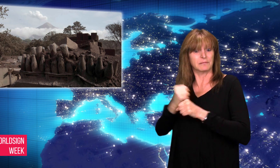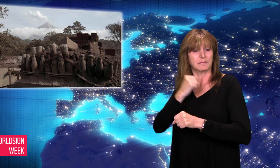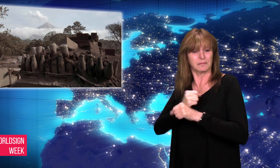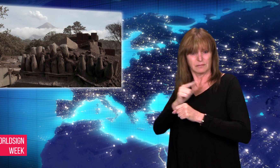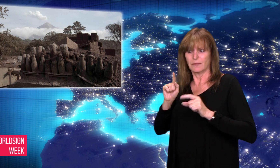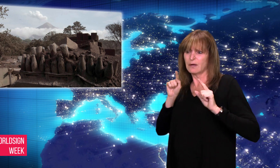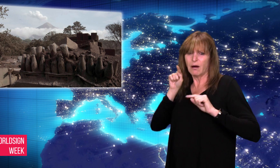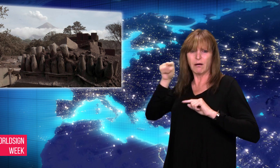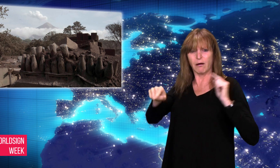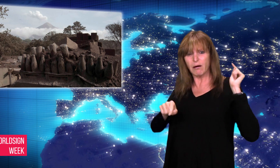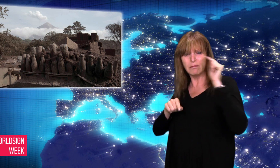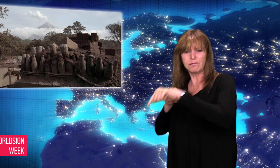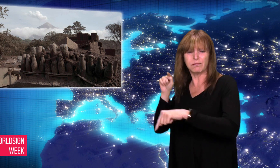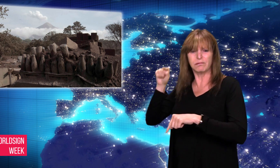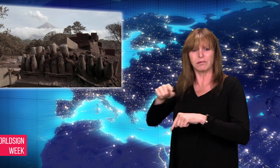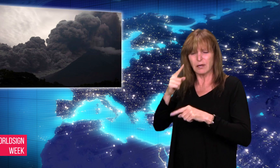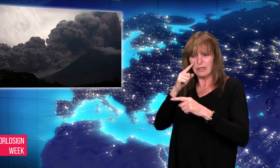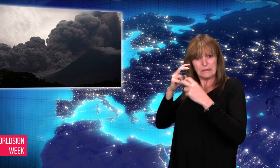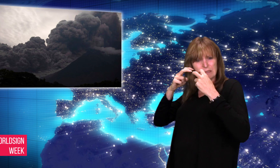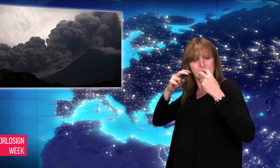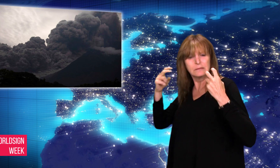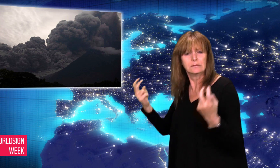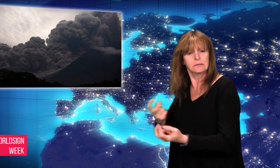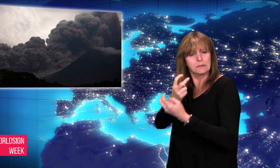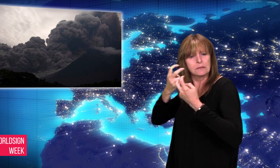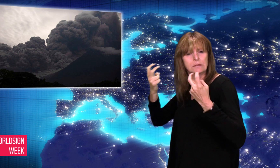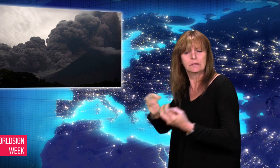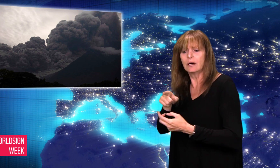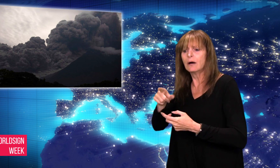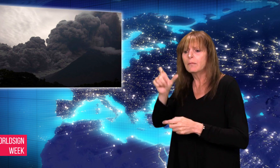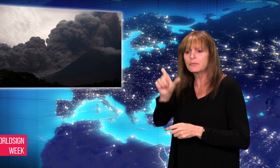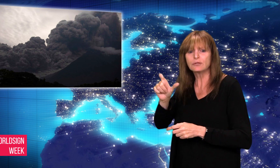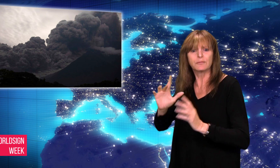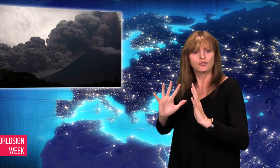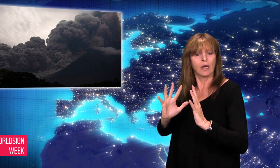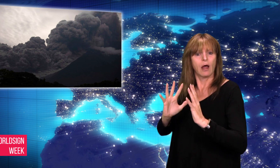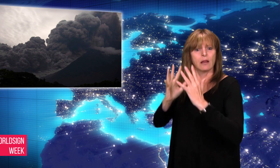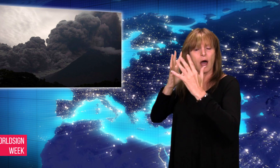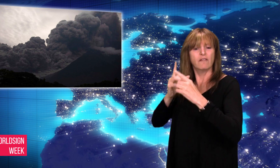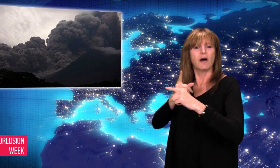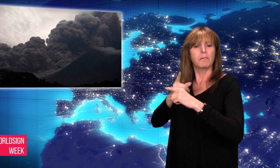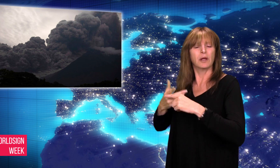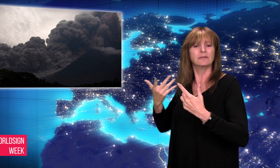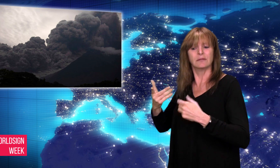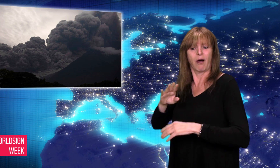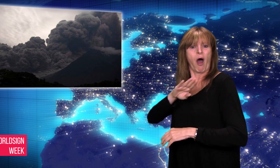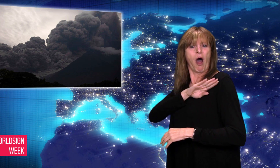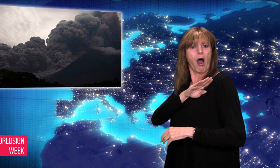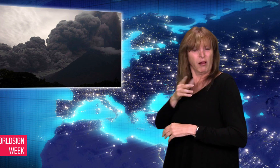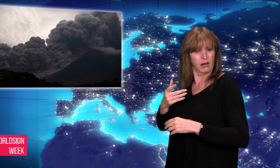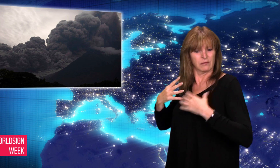to find survivors and bodies, and Guatemala president Jimmy Morales